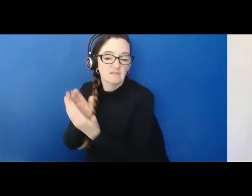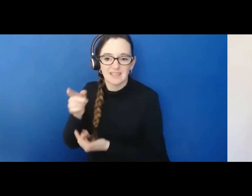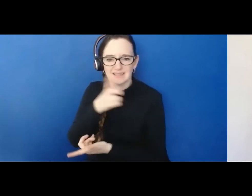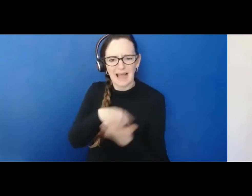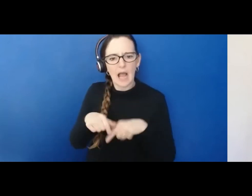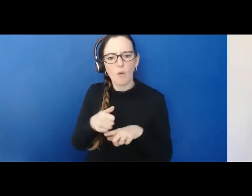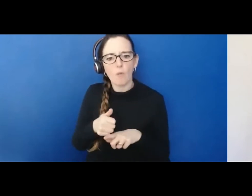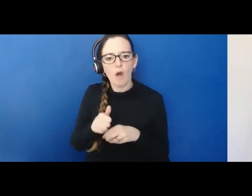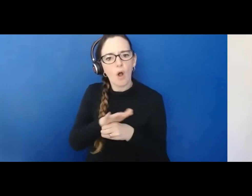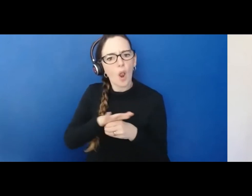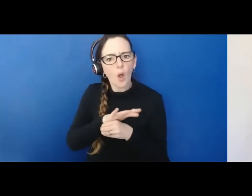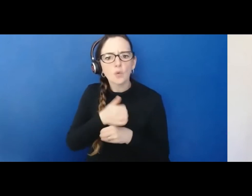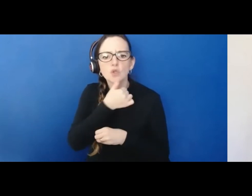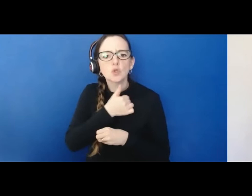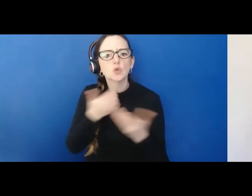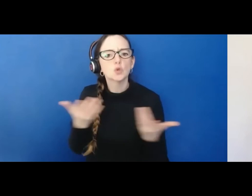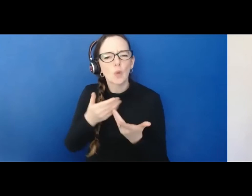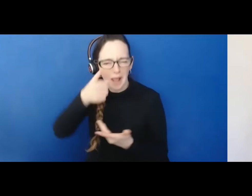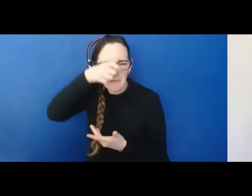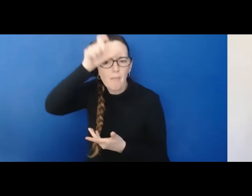workers right now and they often have quite radical